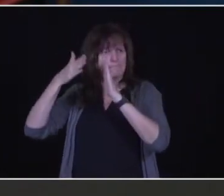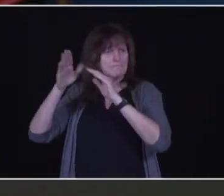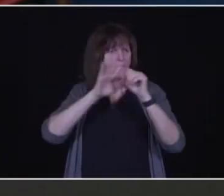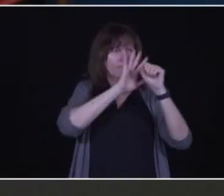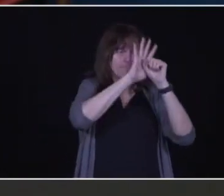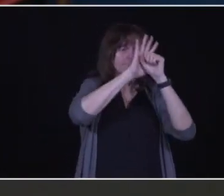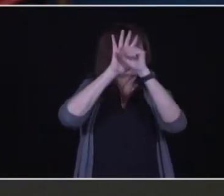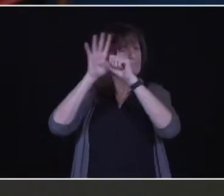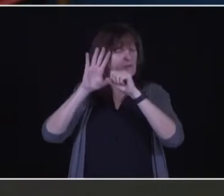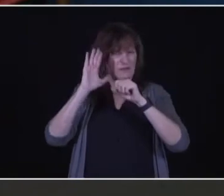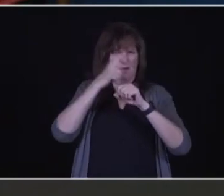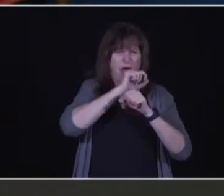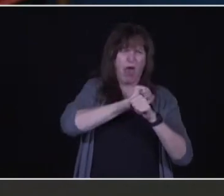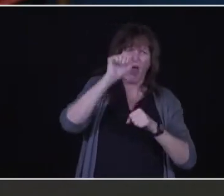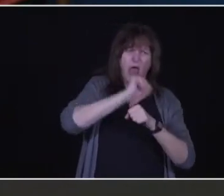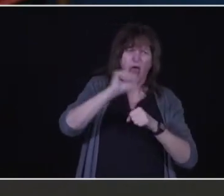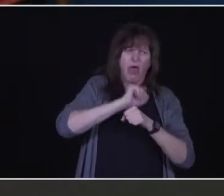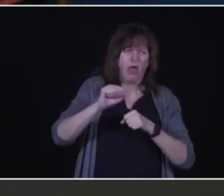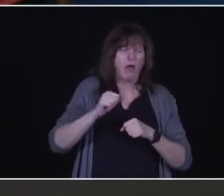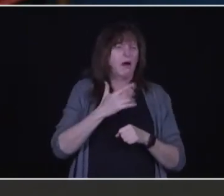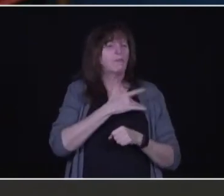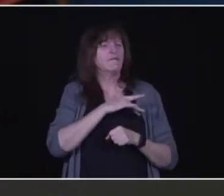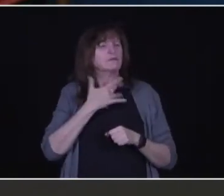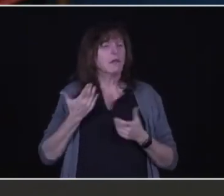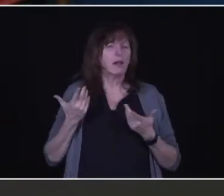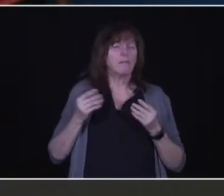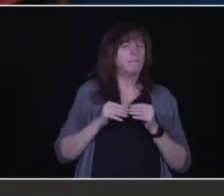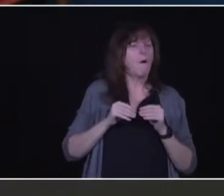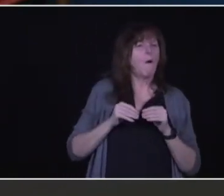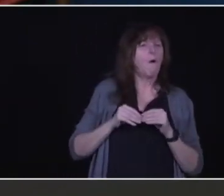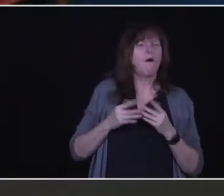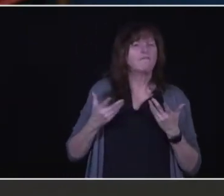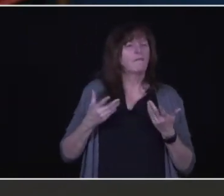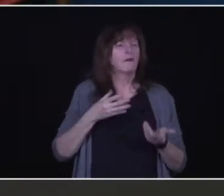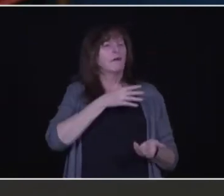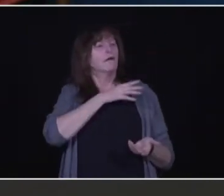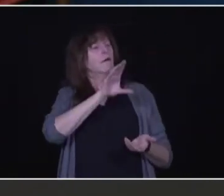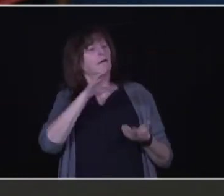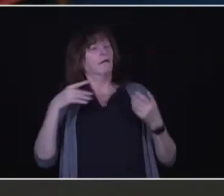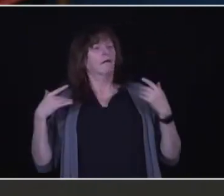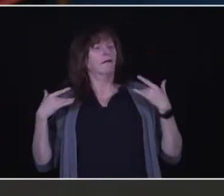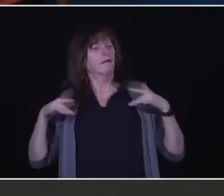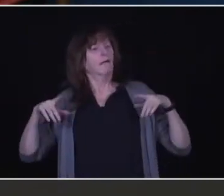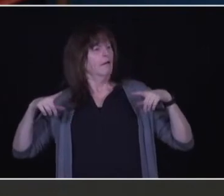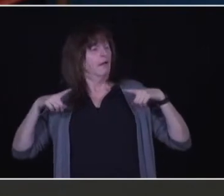It seems to me they are doing all the heavy lifting in the province might be taking a bit of